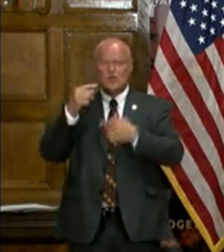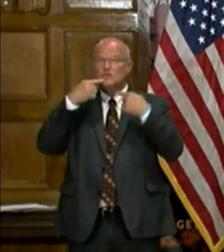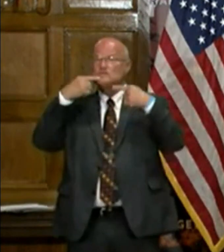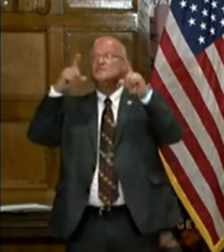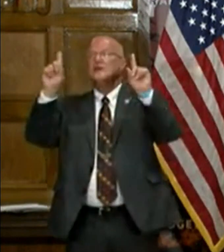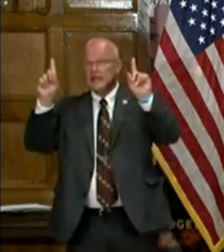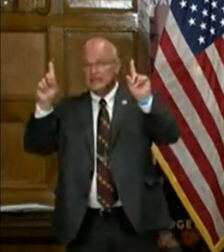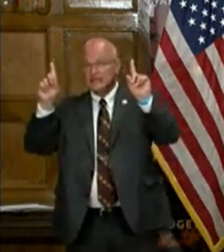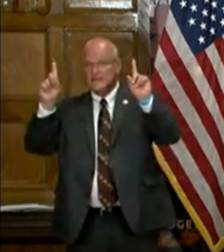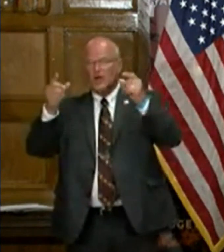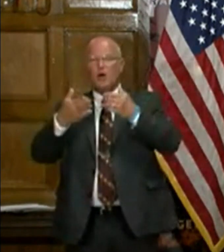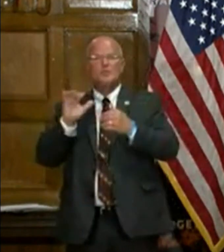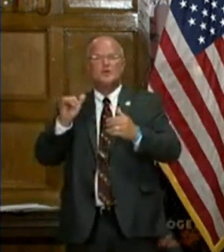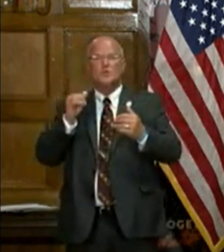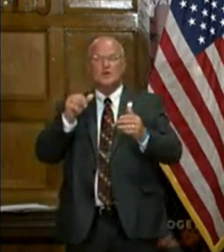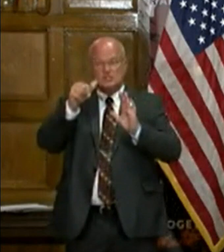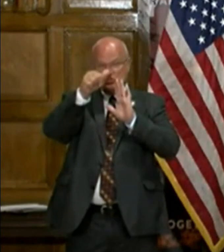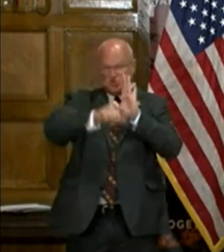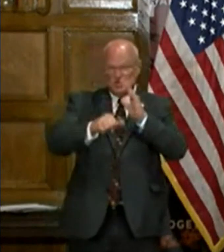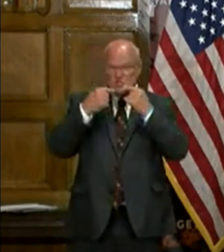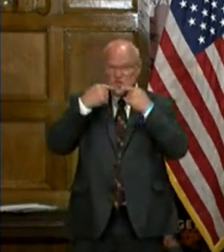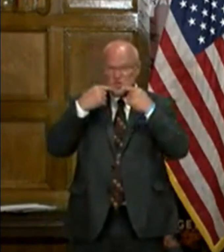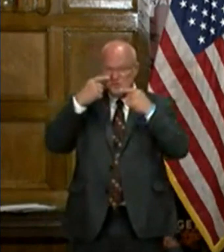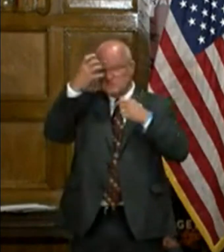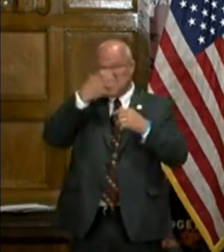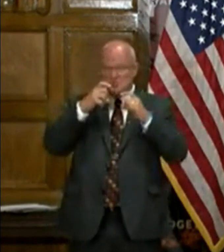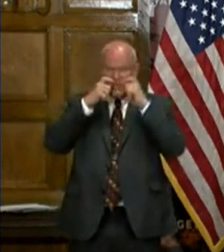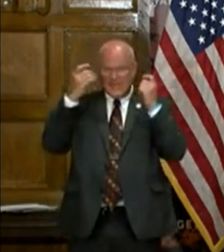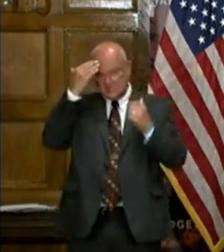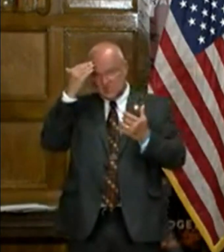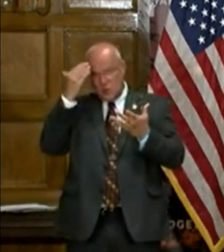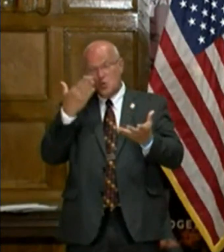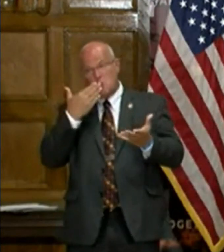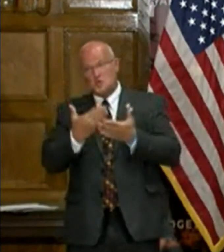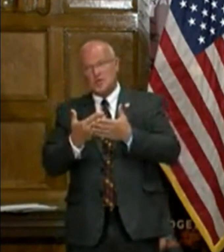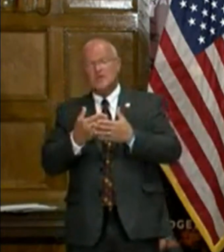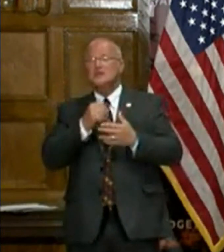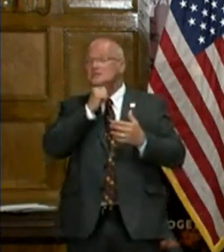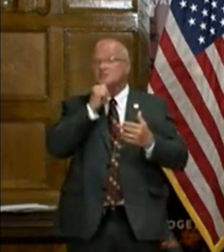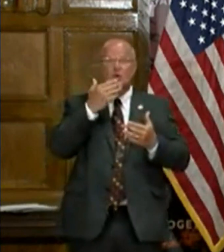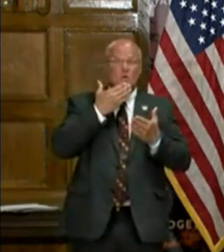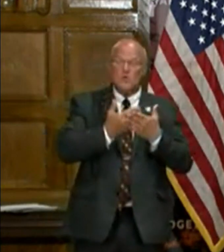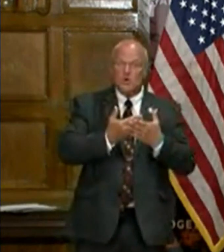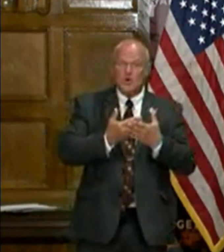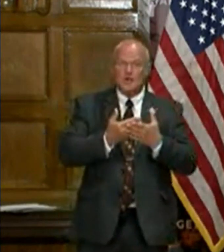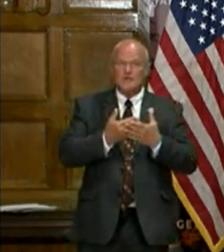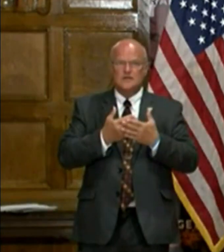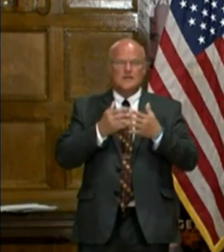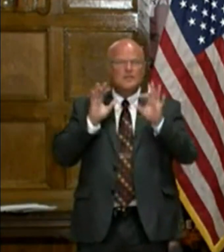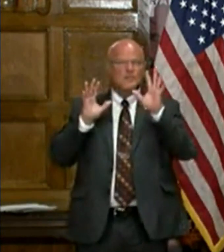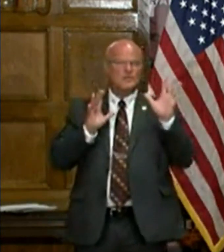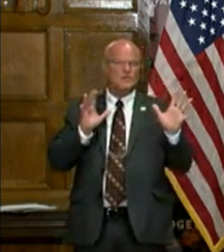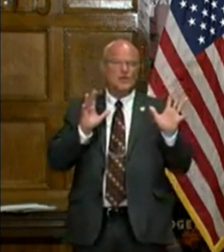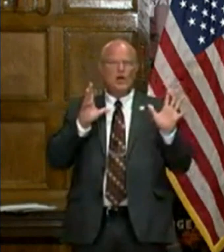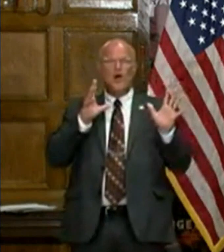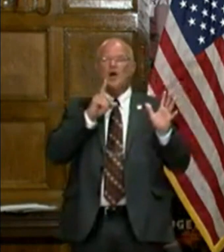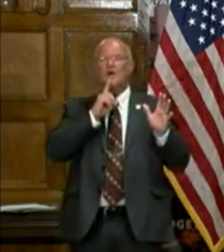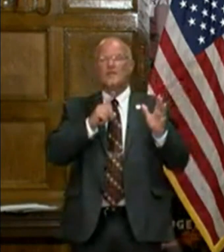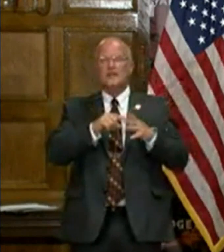ESCAPING. IT TURNED LARGER DROPLETS INTO SMALLER ONES THAT STAYED IN THE ESCAPING. IT TURNED LARGER DROPLETS INTO SMALLER ONES THAT STAYED IN THE AIR ESCAPING. IT TURNED LARGER DROPLETS INTO SMALLER ONES THAT STAYED IN THE AIR LONGER. ESCAPING. IT TURNED LARGER DROPLETS INTO SMALLER ONES THAT STAYED IN THE AIR LONGER. SO DROPLETS INTO SMALLER ONES THAT STAYED IN THE AIR LONGER. SO DROPLETS INTO SMALLER ONES THAT STAYED IN THE AIR LONGER. SO COTTON DROPLETS INTO SMALLER ONES THAT STAYED IN THE AIR LONGER. SO COTTON MASKS DROPLETS INTO SMALLER ONES THAT STAYED IN THE AIR LONGER. SO COTTON MASKS THESE DROPLETS INTO SMALLER ONES THAT STAYED IN THE AIR LONGER. SO COTTON MASKS THESE THE STAYED IN THE AIR LONGER. SO COTTON MASKS THESE THE STAYED IN THE AIR LONGER. SO COTTON MASKS THESE THE POLYESTER STAYED IN THE AIR LONGER. SO COTTON MASKS THESE THE POLYESTER MASKS STAYED IN THE AIR LONGER. SO COTTON MASKS THESE THE POLYESTER MASKS THEY STAYED IN THE AIR LONGER. SO COTTON MASKS THESE THE POLYESTER MASKS THEY WORK STAYED IN THE AIR LONGER. SO COTTON MASKS THESE THE POLYESTER MASKS THEY WORK VERY, COTTON MASKS THESE THE POLYESTER MASKS THEY WORK VERY, COTTON MASKS THESE THE POLYESTER MASKS THEY WORK VERY, VERY COTTON MASKS THESE THE POLYESTER MASKS THEY WORK VERY, VERY WELL. COTTON MASKS THESE THE POLYESTER MASKS THEY WORK VERY, VERY WELL. THEY COTTON MASKS THESE THE POLYESTER MASKS THEY WORK VERY, VERY WELL. THEY ALMOST COTTON MASKS THESE THE POLYESTER MASKS THEY WORK VERY, VERY WELL. THEY ALMOST AS COTTON MASKS THESE THE POLYESTER MASKS THEY WORK VERY, VERY WELL. THEY ALMOST AS WELL POLYESTER MASKS THEY WORK VERY, VERY WELL. THEY ALMOST AS WELL POLYESTER MASKS THEY WORK VERY, VERY WELL. THEY ALMOST AS WELL AS POLYESTER MASKS THEY WORK VERY, VERY WELL. THEY ALMOST AS WELL AS SURGICAL